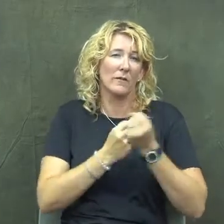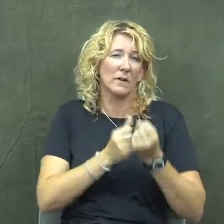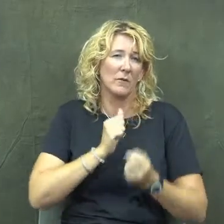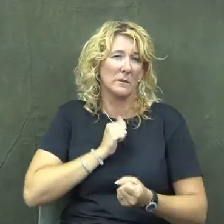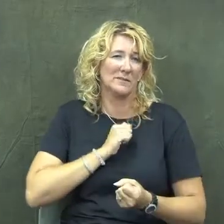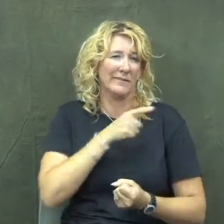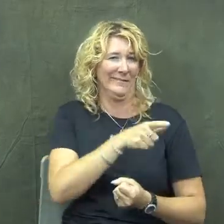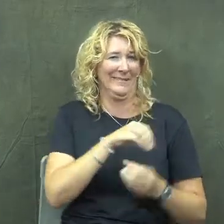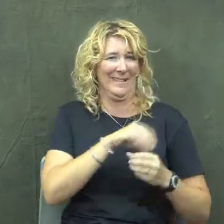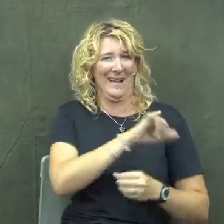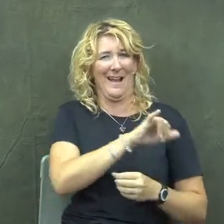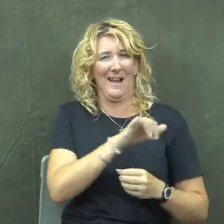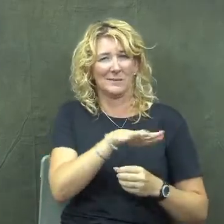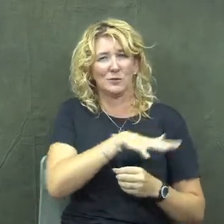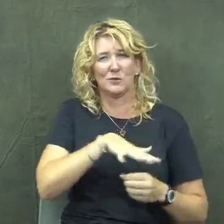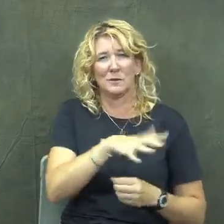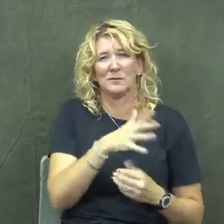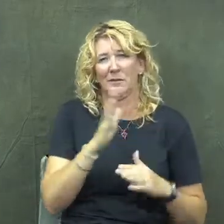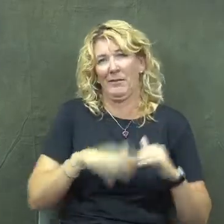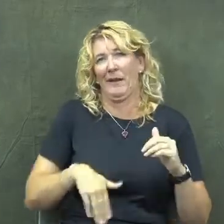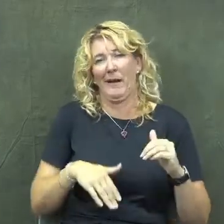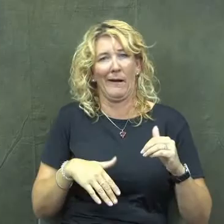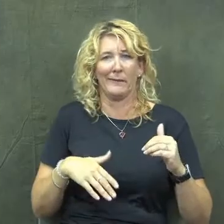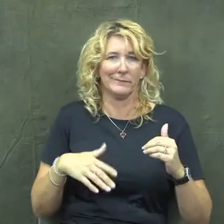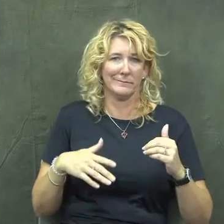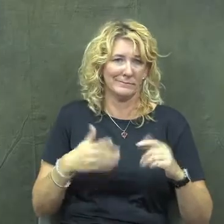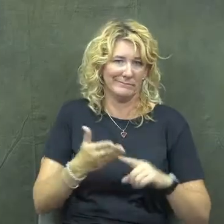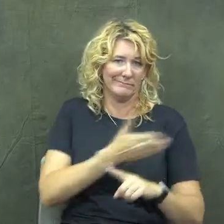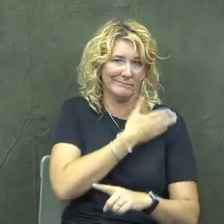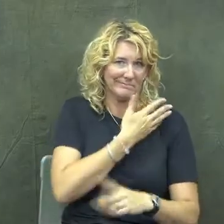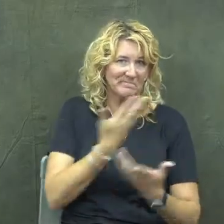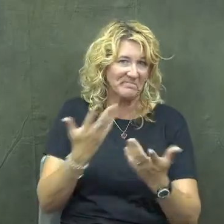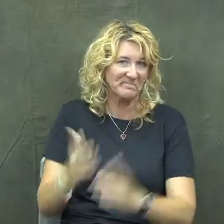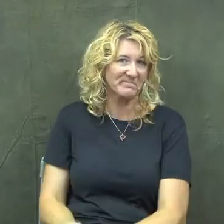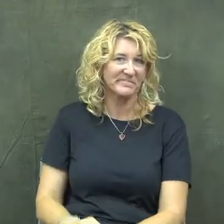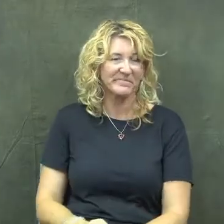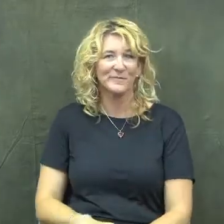and I've had to have more skill and knowing to advocate for myself with the hearing world.